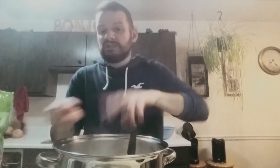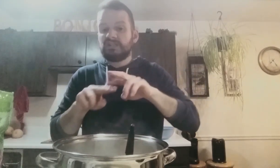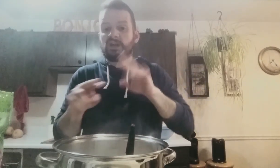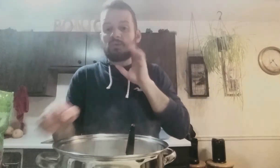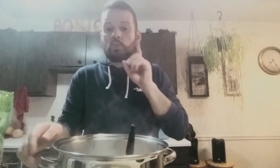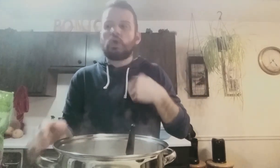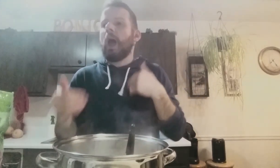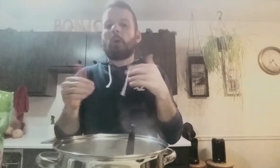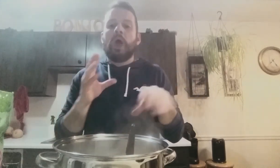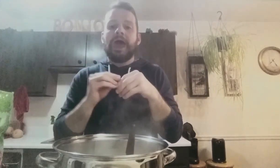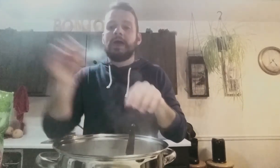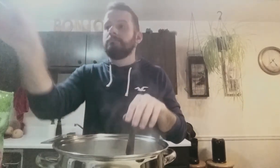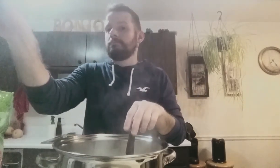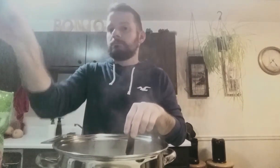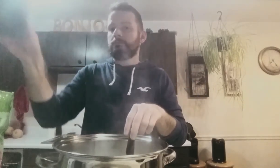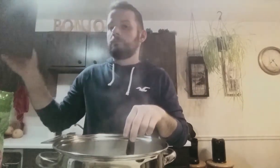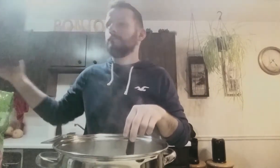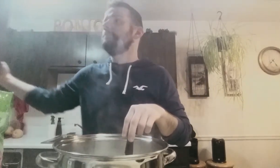Cinnamon will do and I'm going to add some.